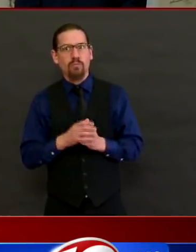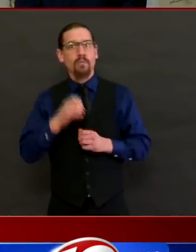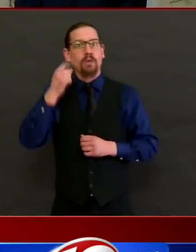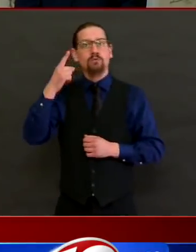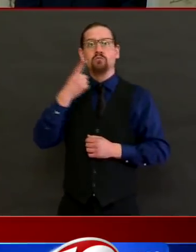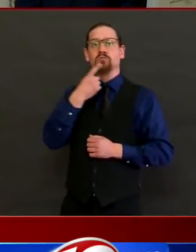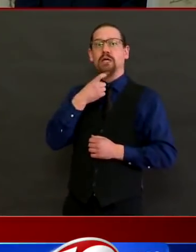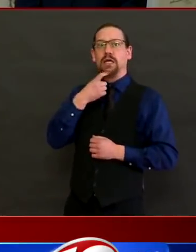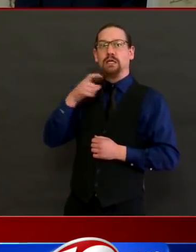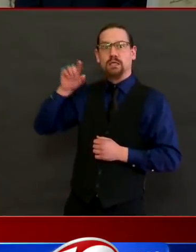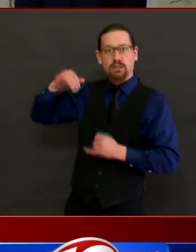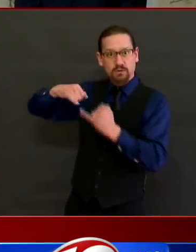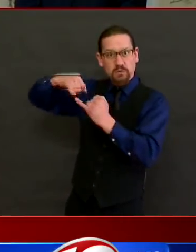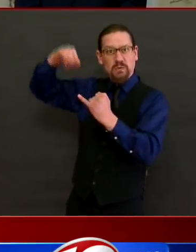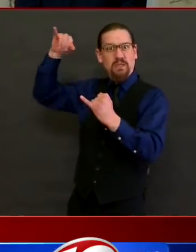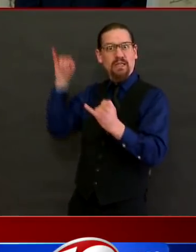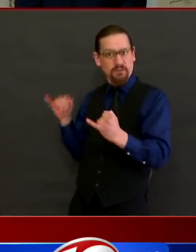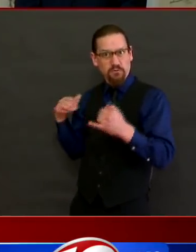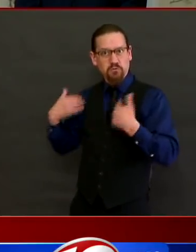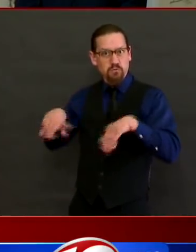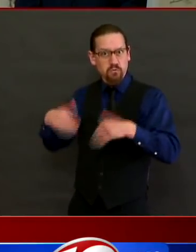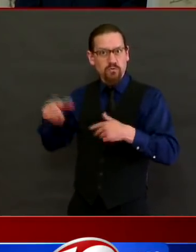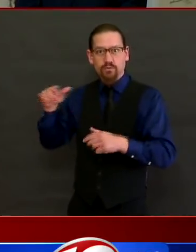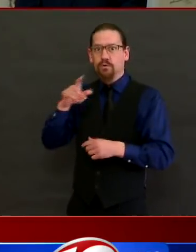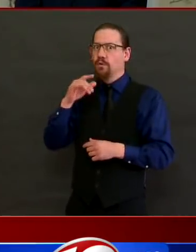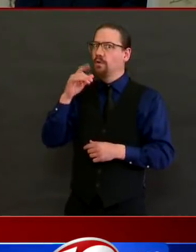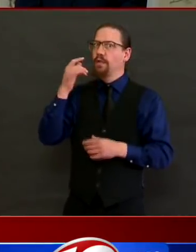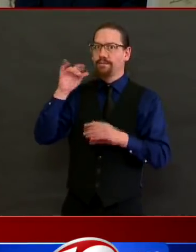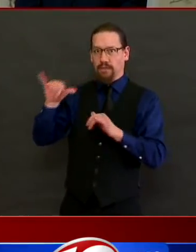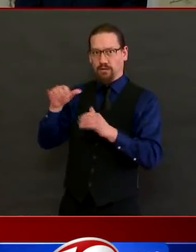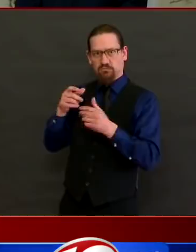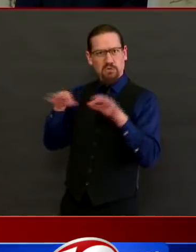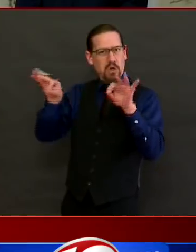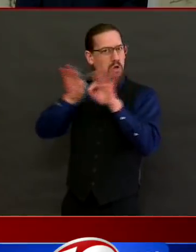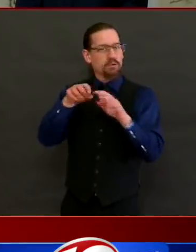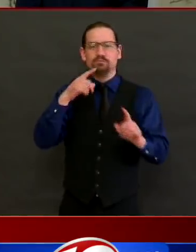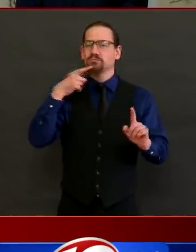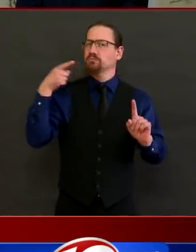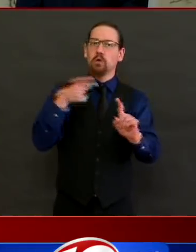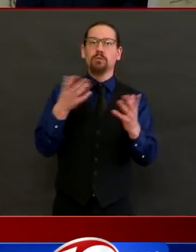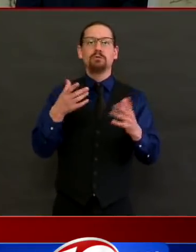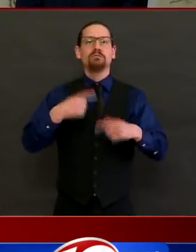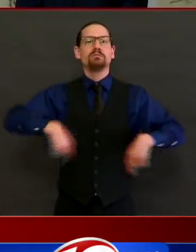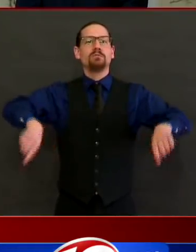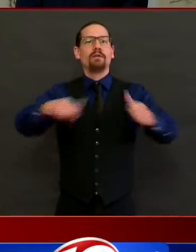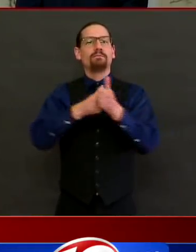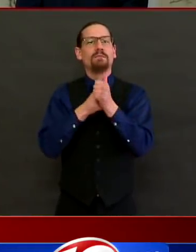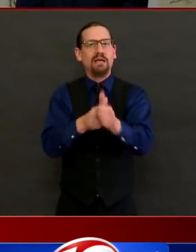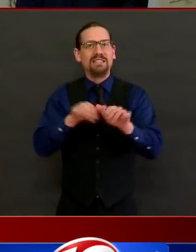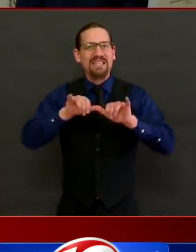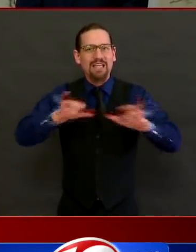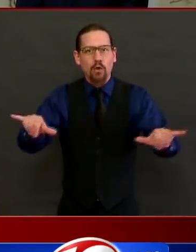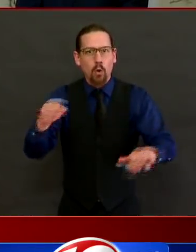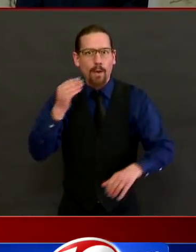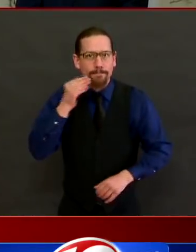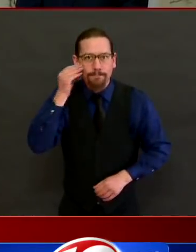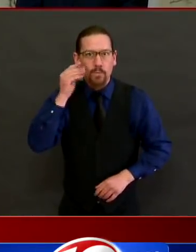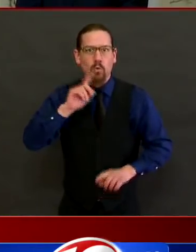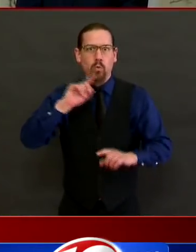STAY-AT-HOME ORDER. FOR THOSE OF YOU WHO WONDER DOES